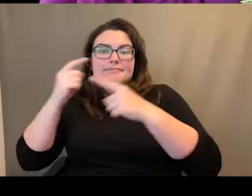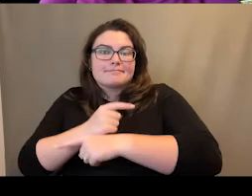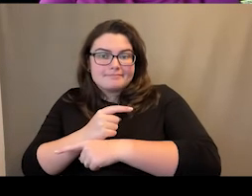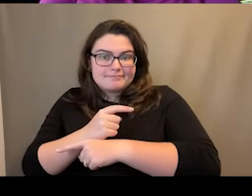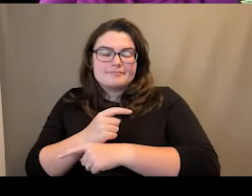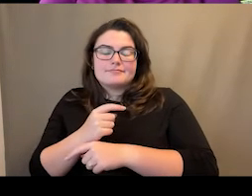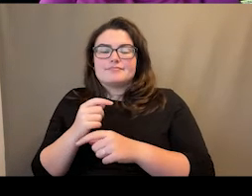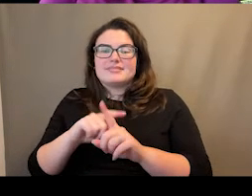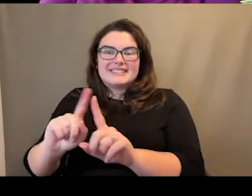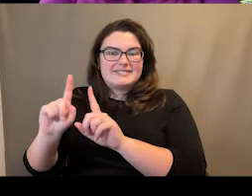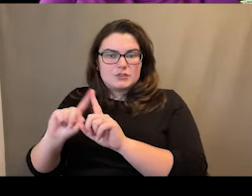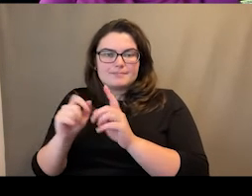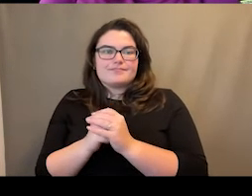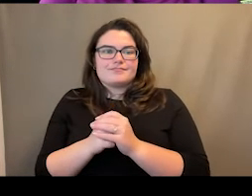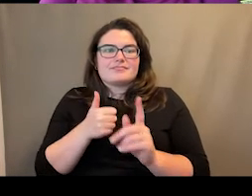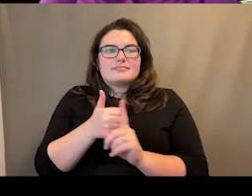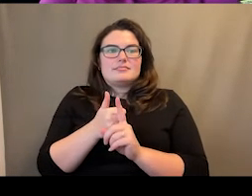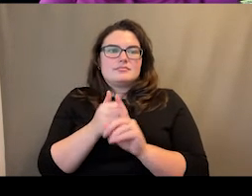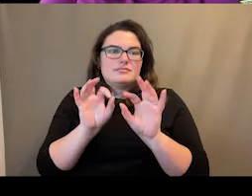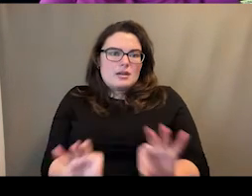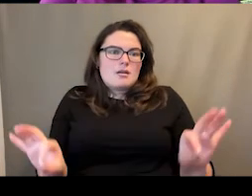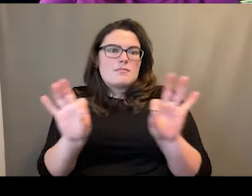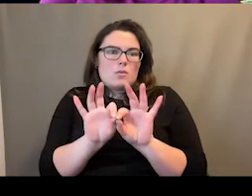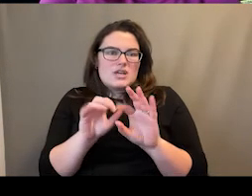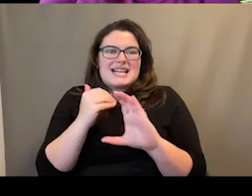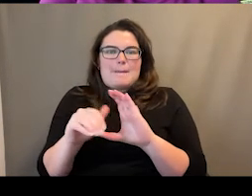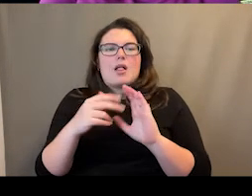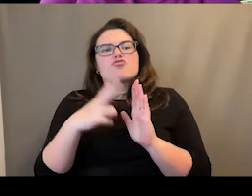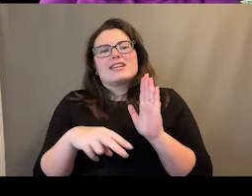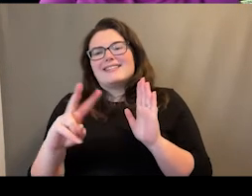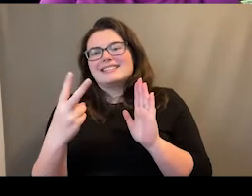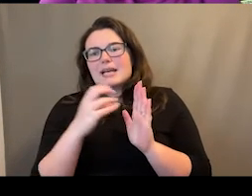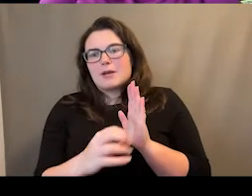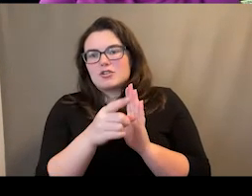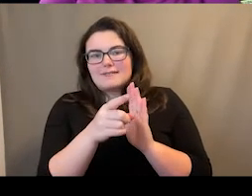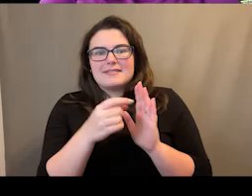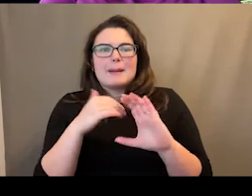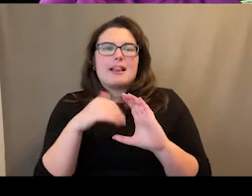It's important to reach out to a program director by emailing them. It's very difficult to have